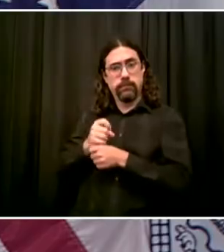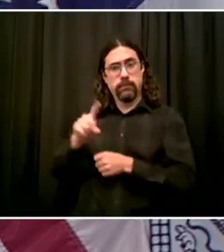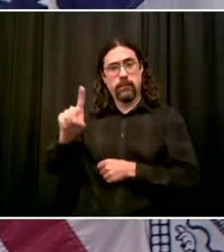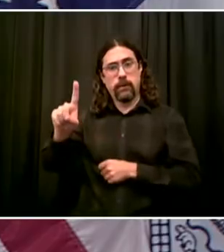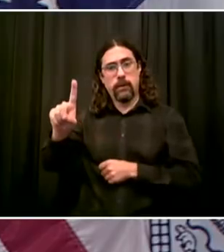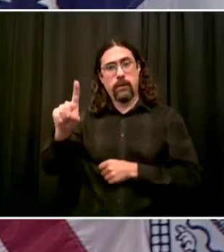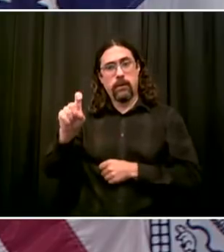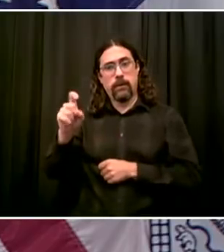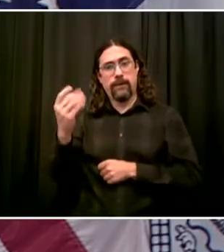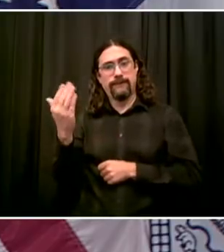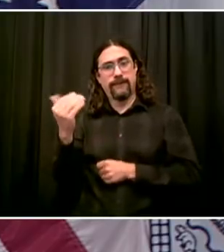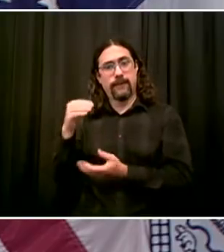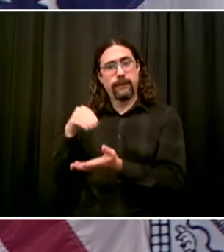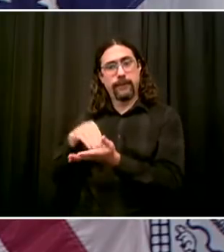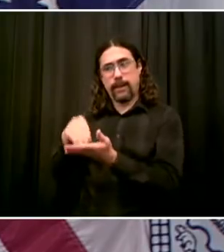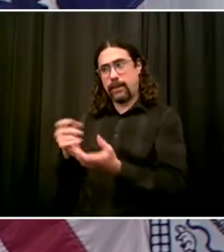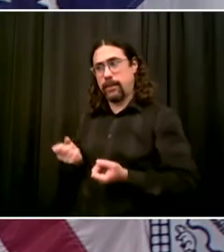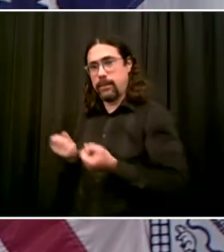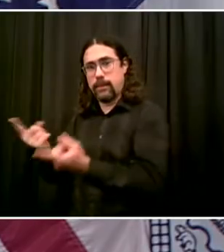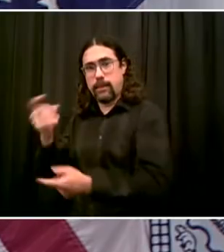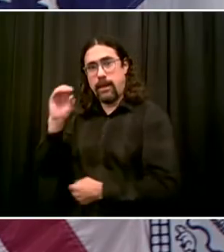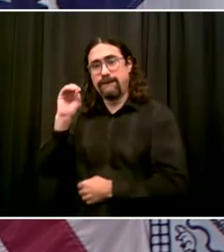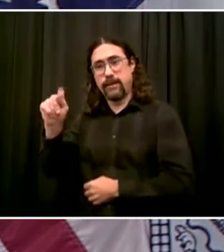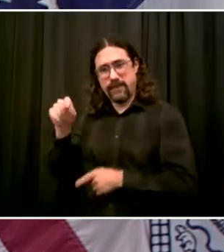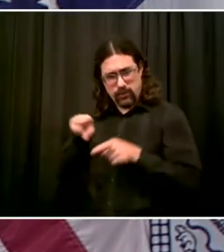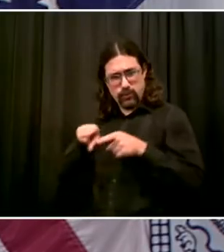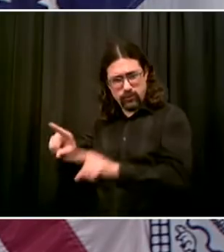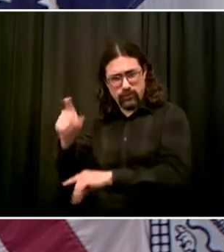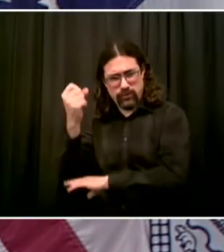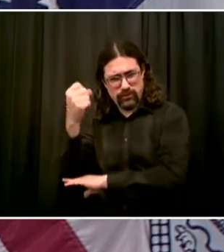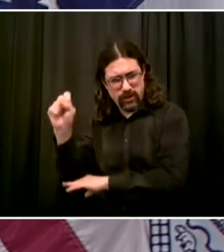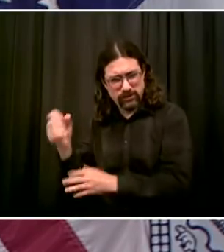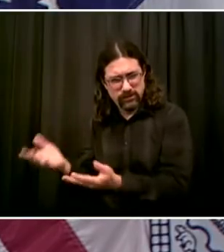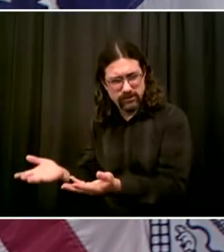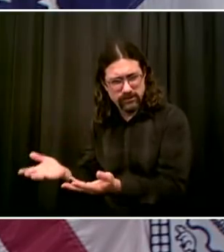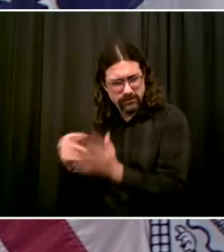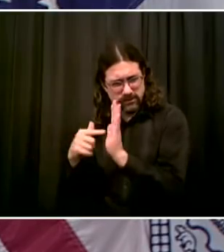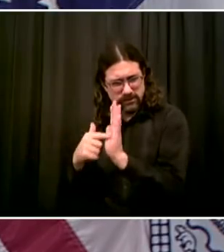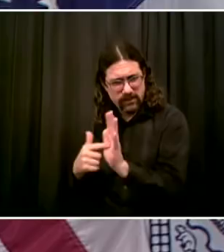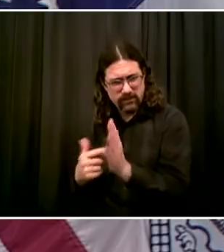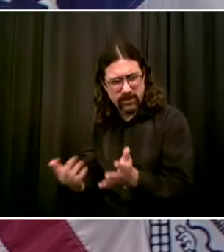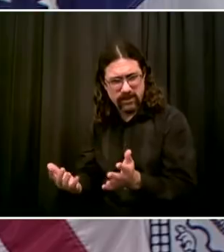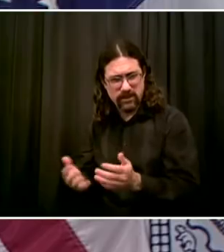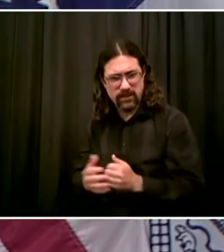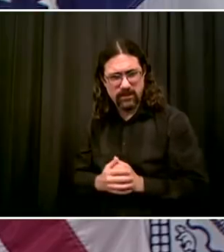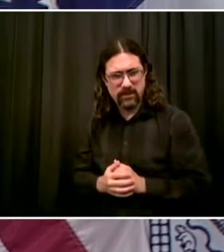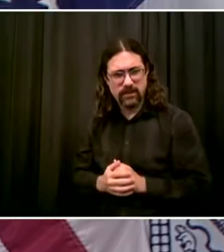CUTTING IN OVERTIME IS A NICE GOAL, BUT HOW ARE YOU